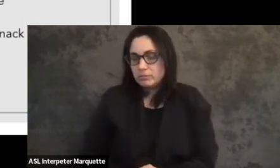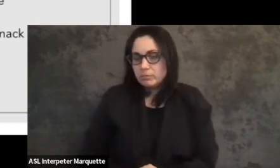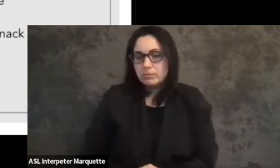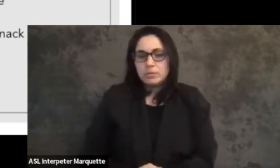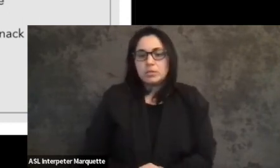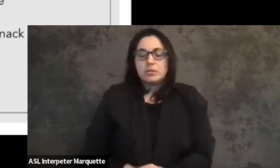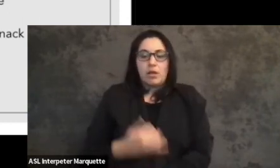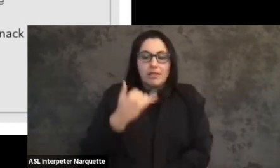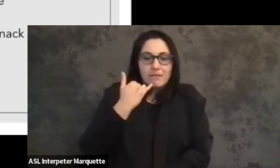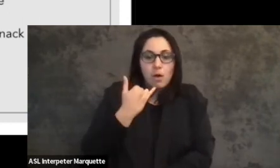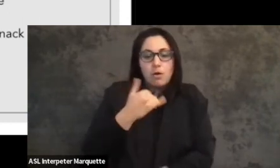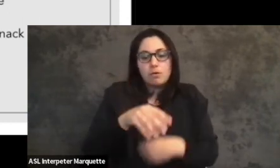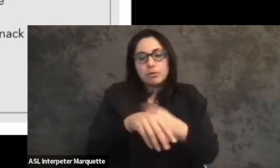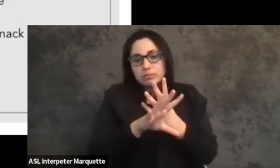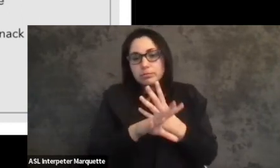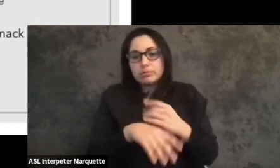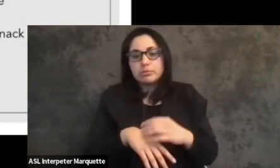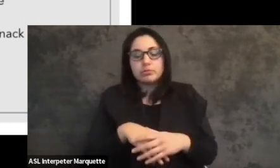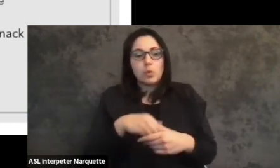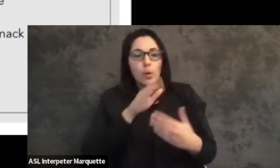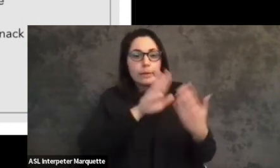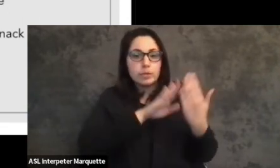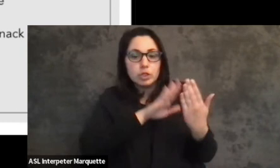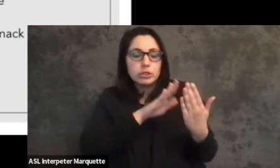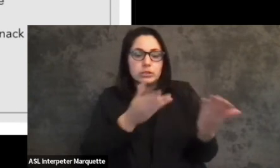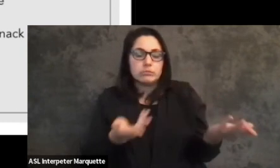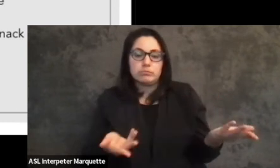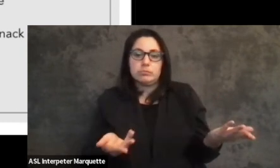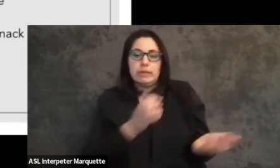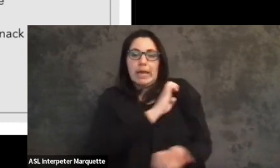didn't understand and still don't, that I just don't always have the energy that I used